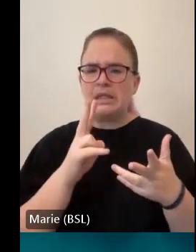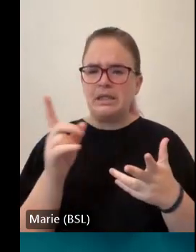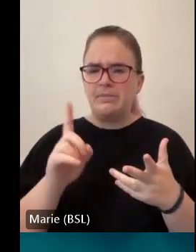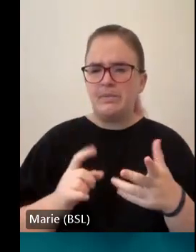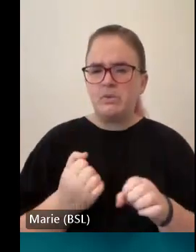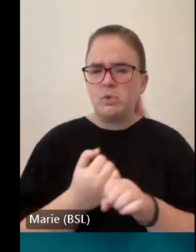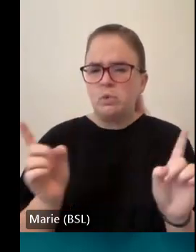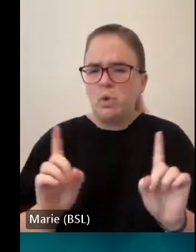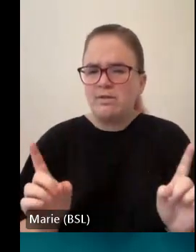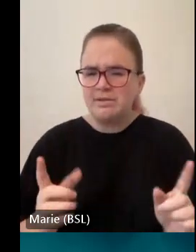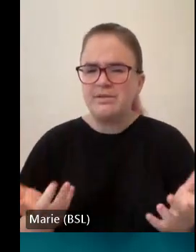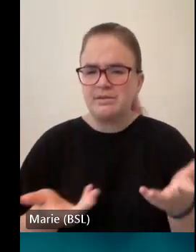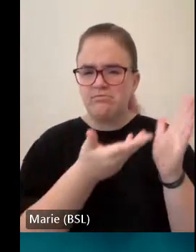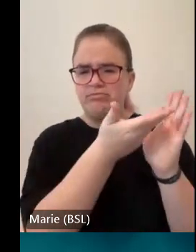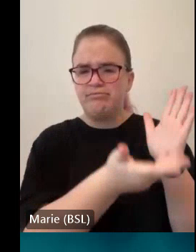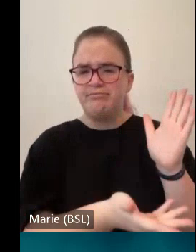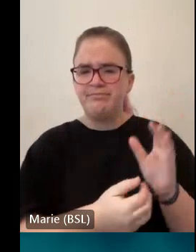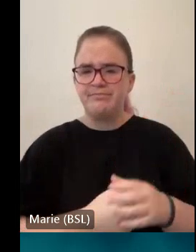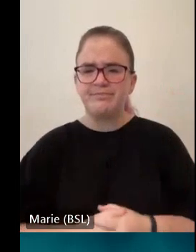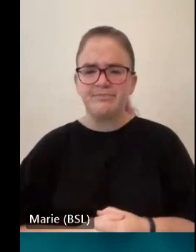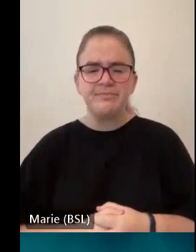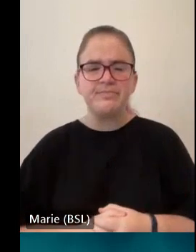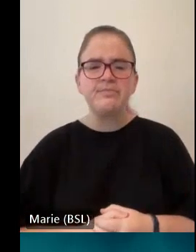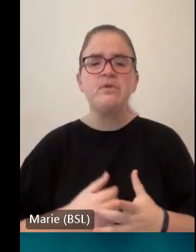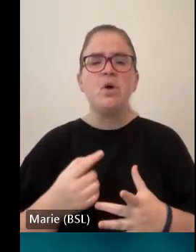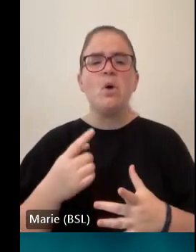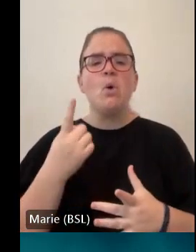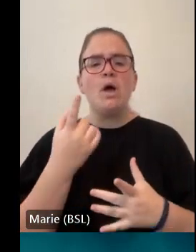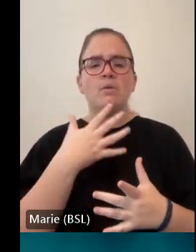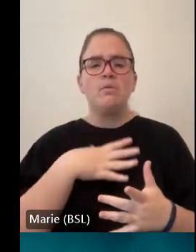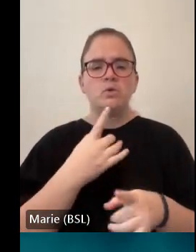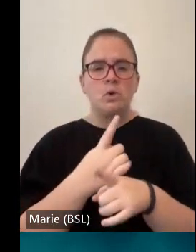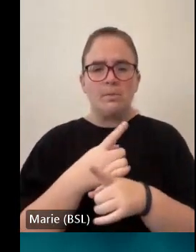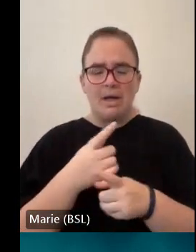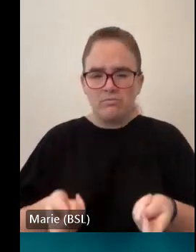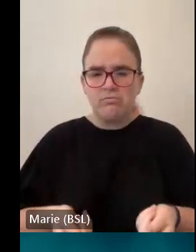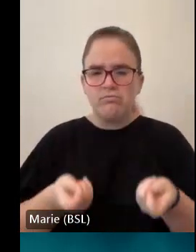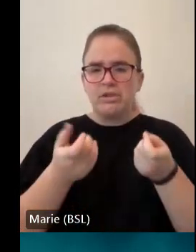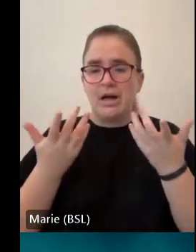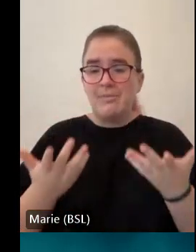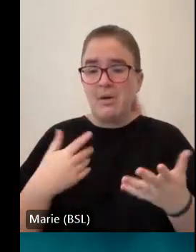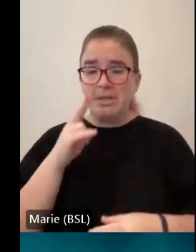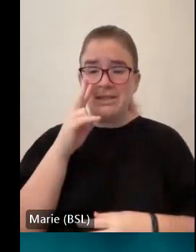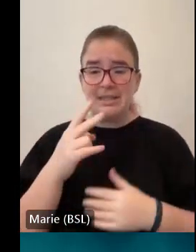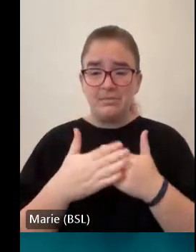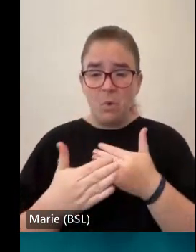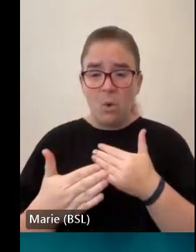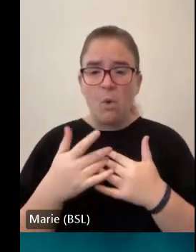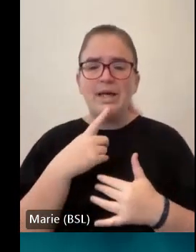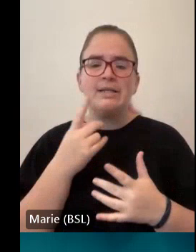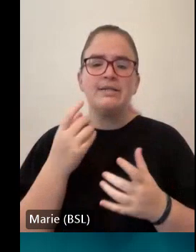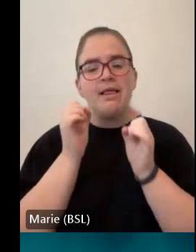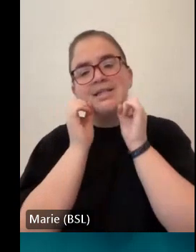So one of the ones that I just wanted to raise at the moment, which we're seeing a lot more of recently, is the celebrity scams.